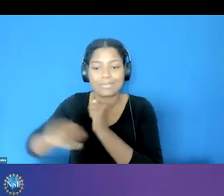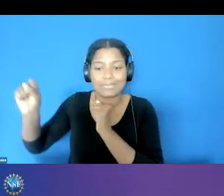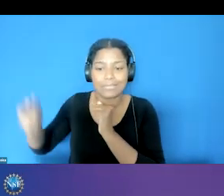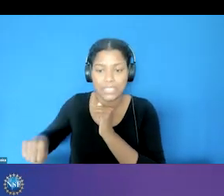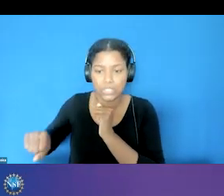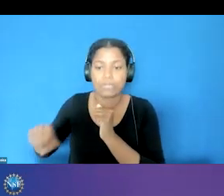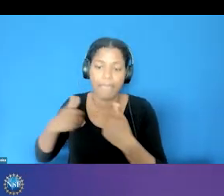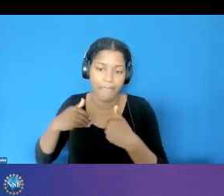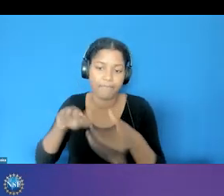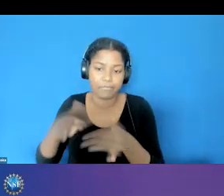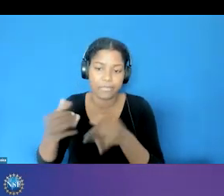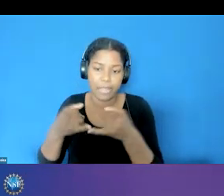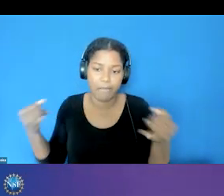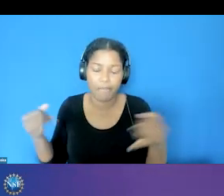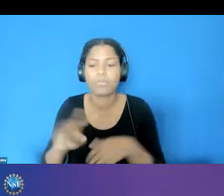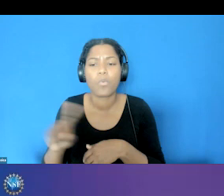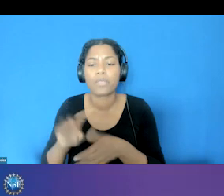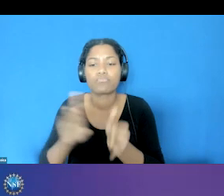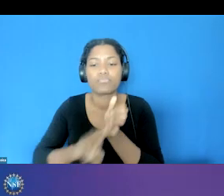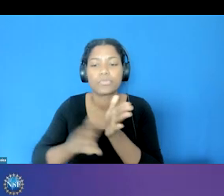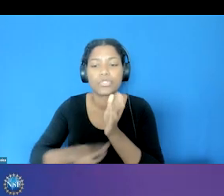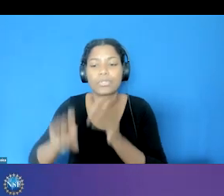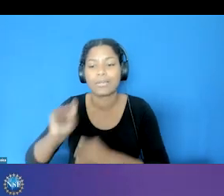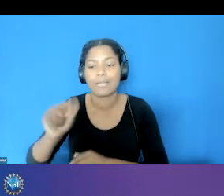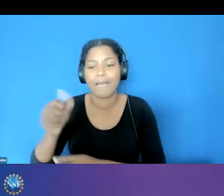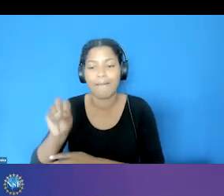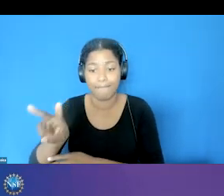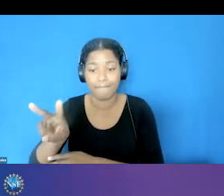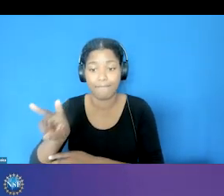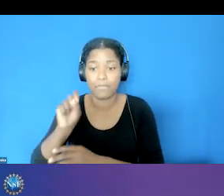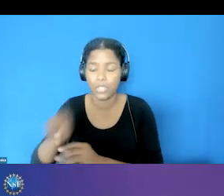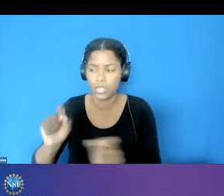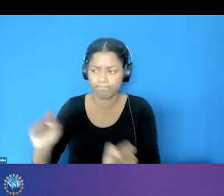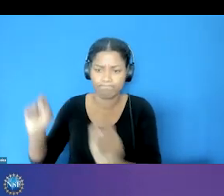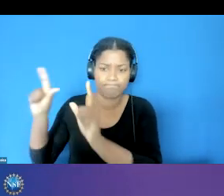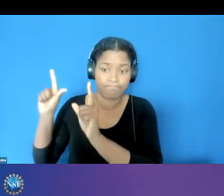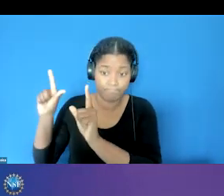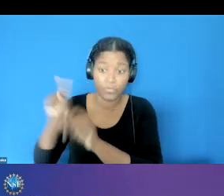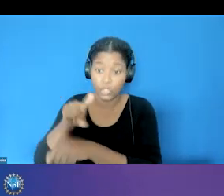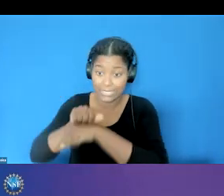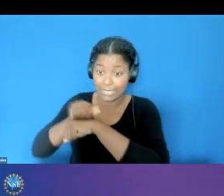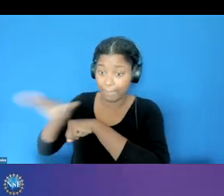These are all built in the Research.gov. So if you go into Research.gov and you submit your no-cost extension in time,